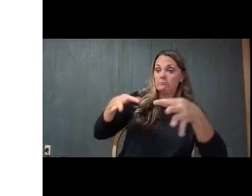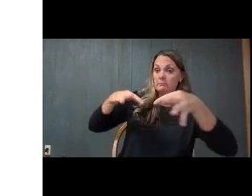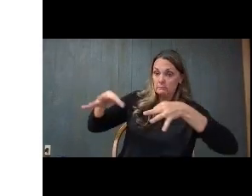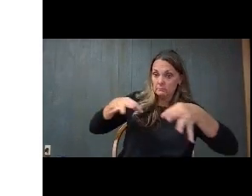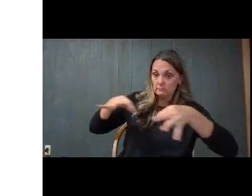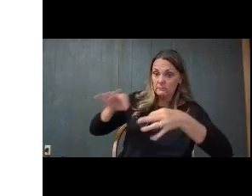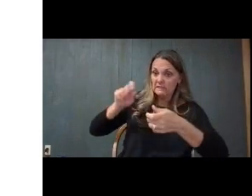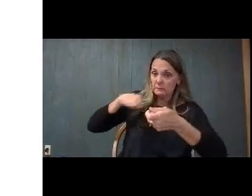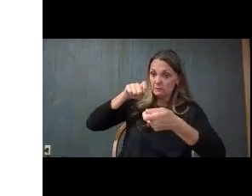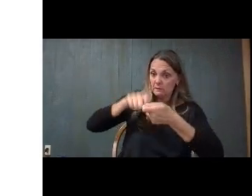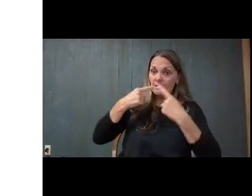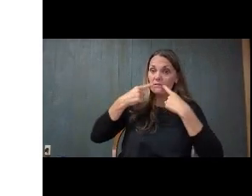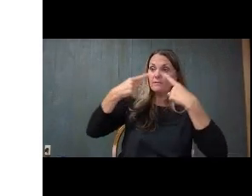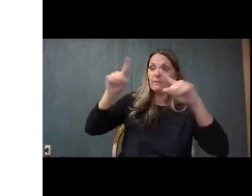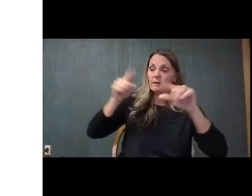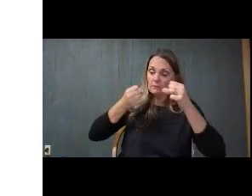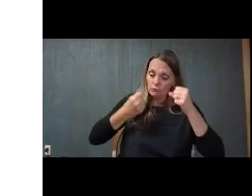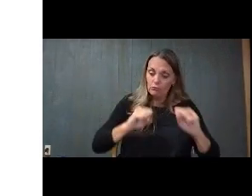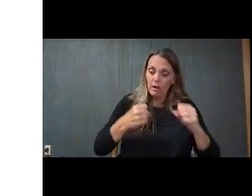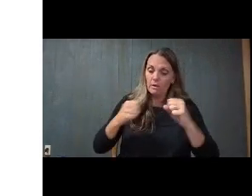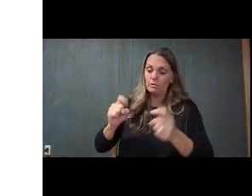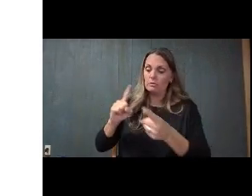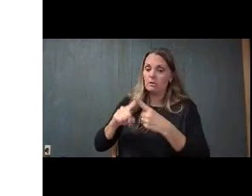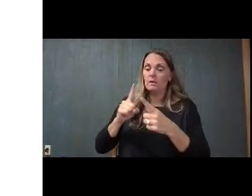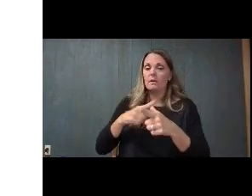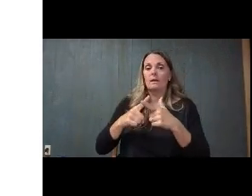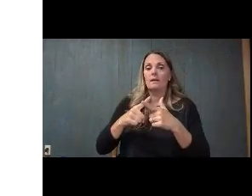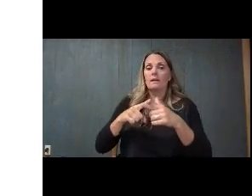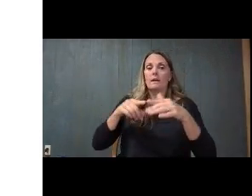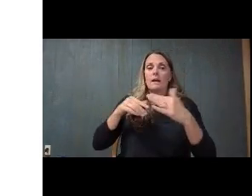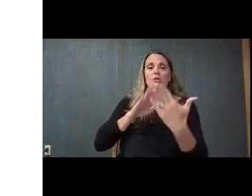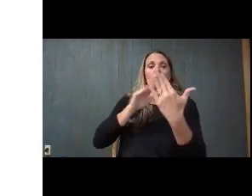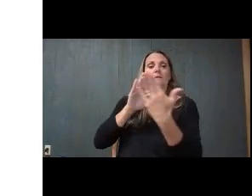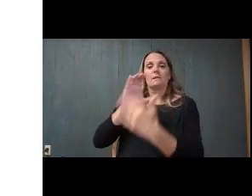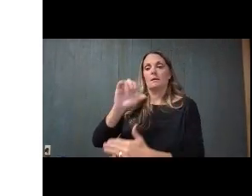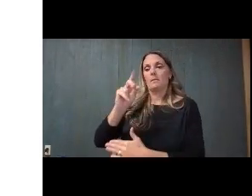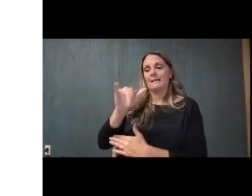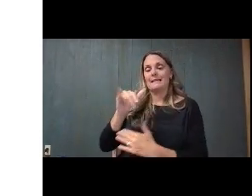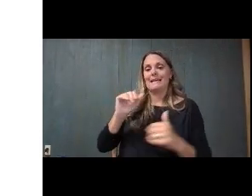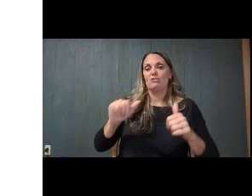effective strategies and address capacity challenges to successfully grow